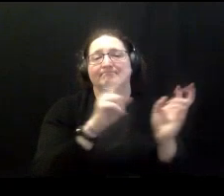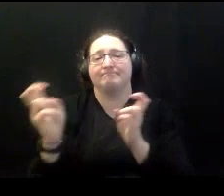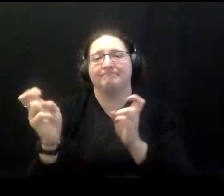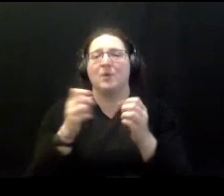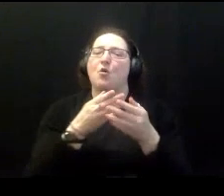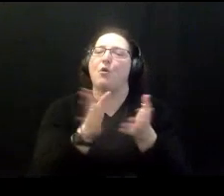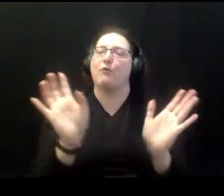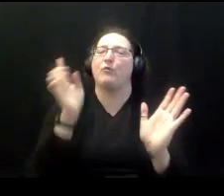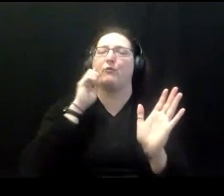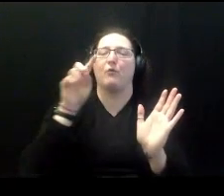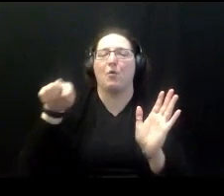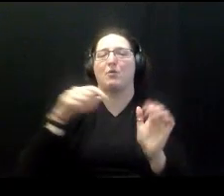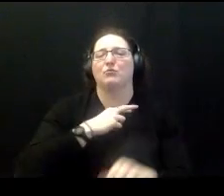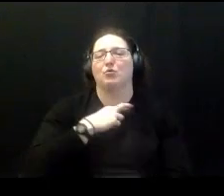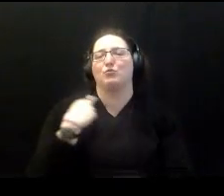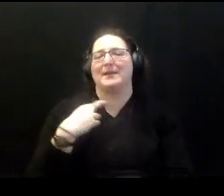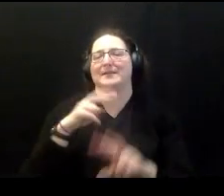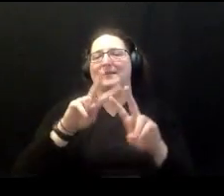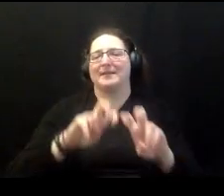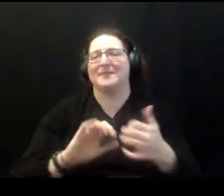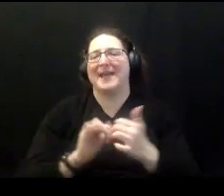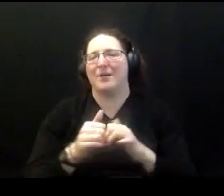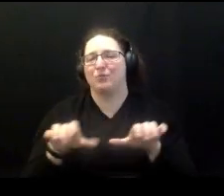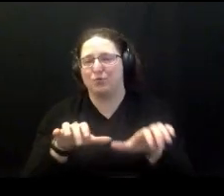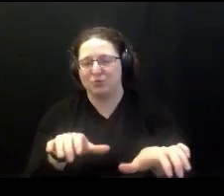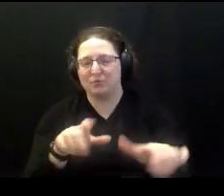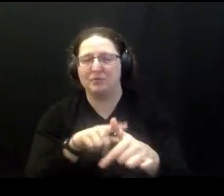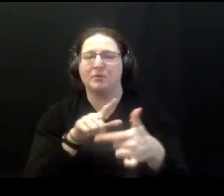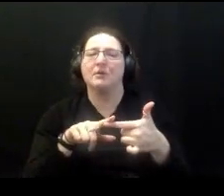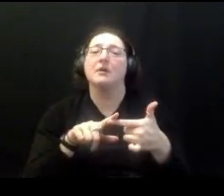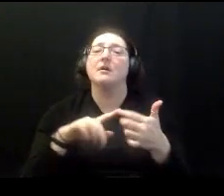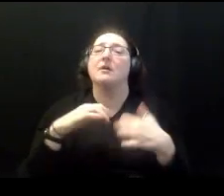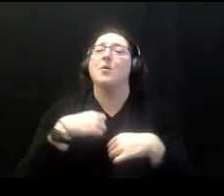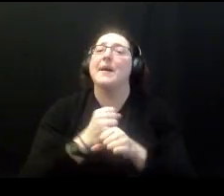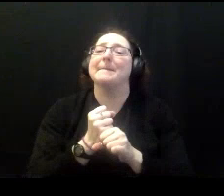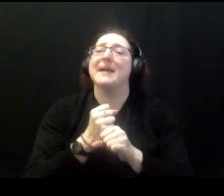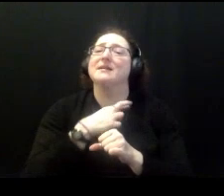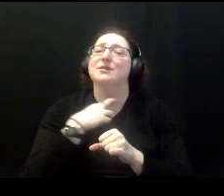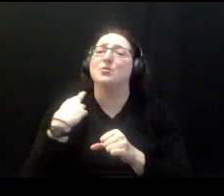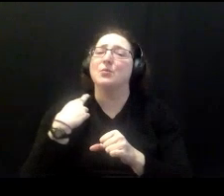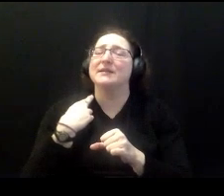how it's traditionally performed, what makes a public health risk assessment different,